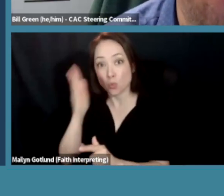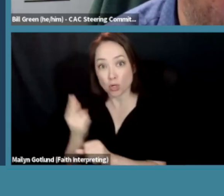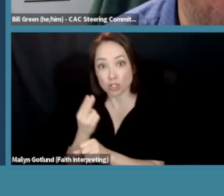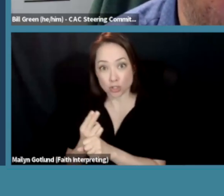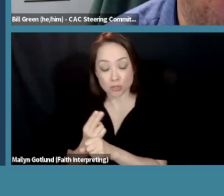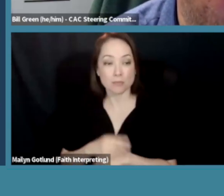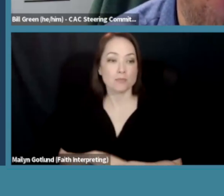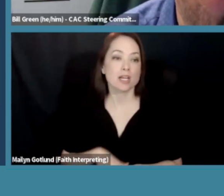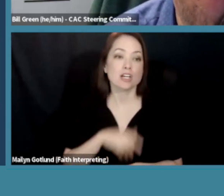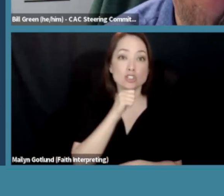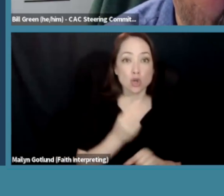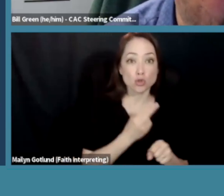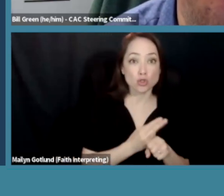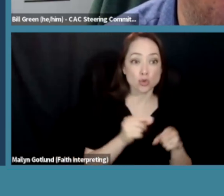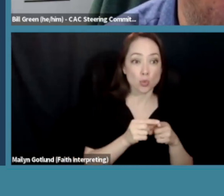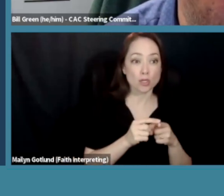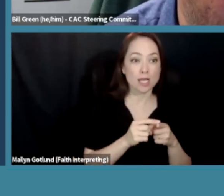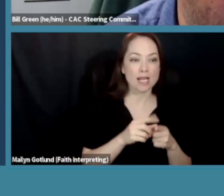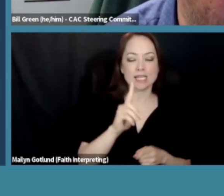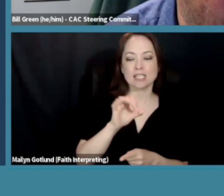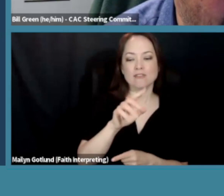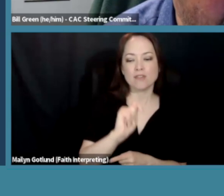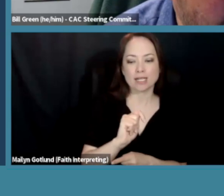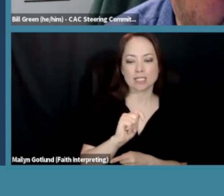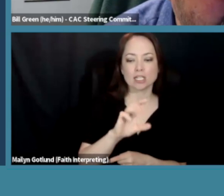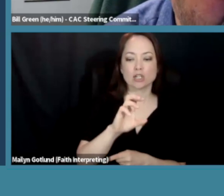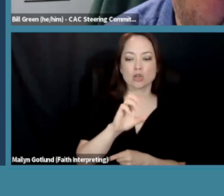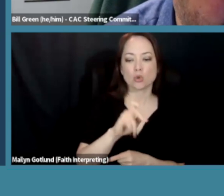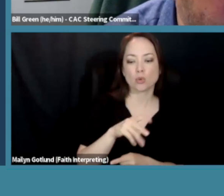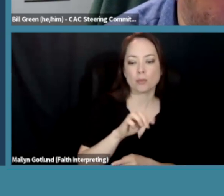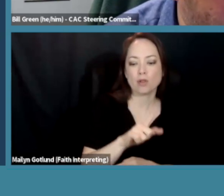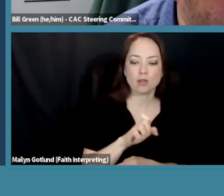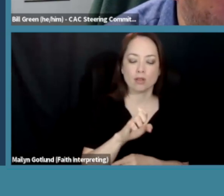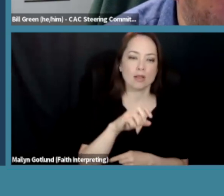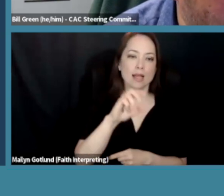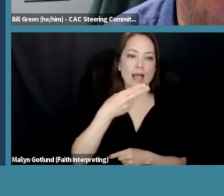Don't use terms like defect, cripple, handicap, especially when it comes to handicap parking,